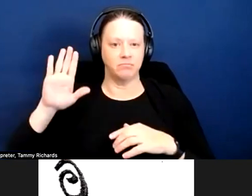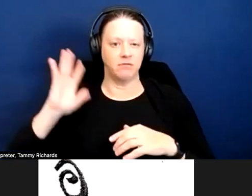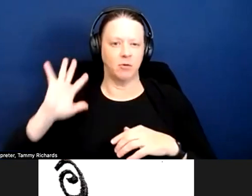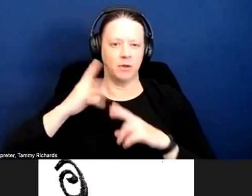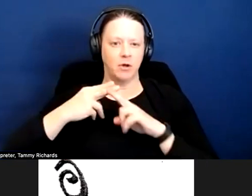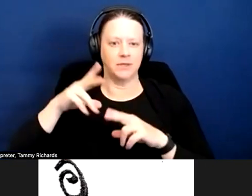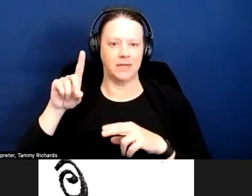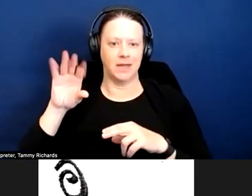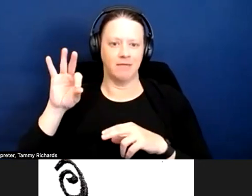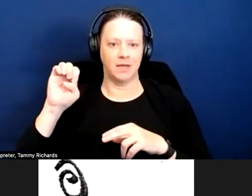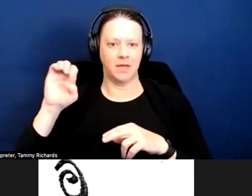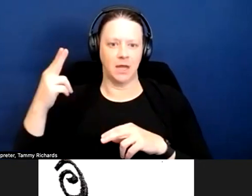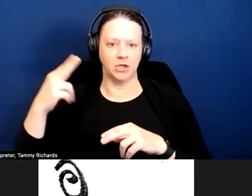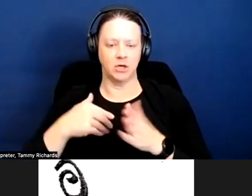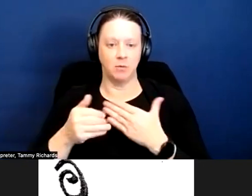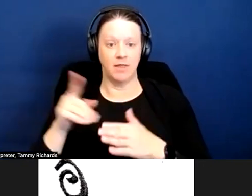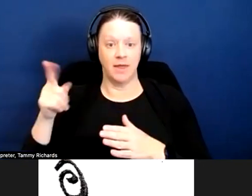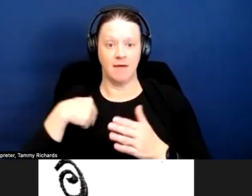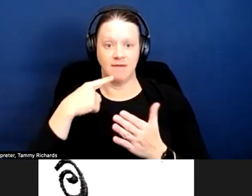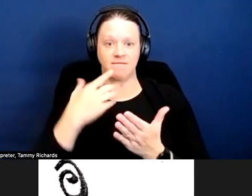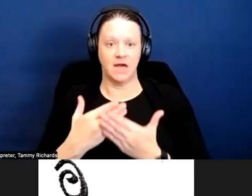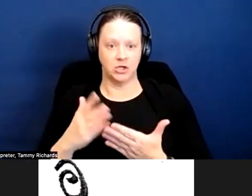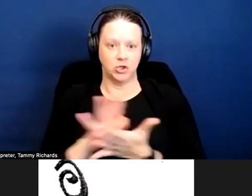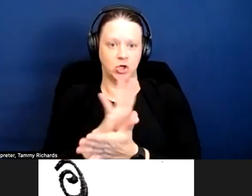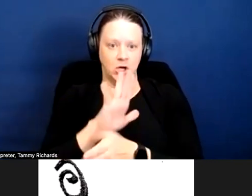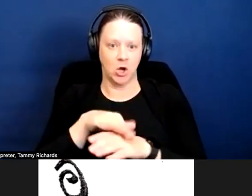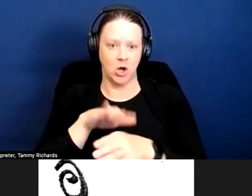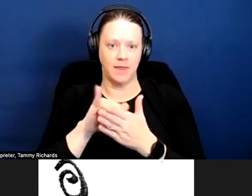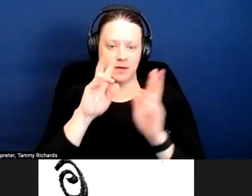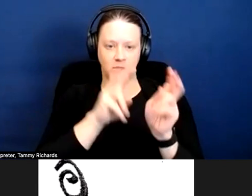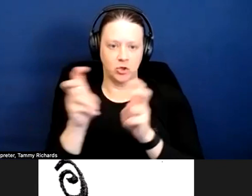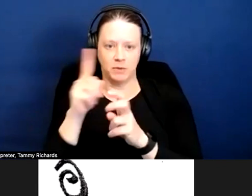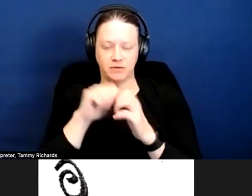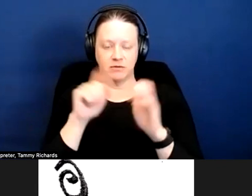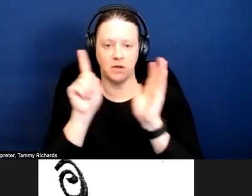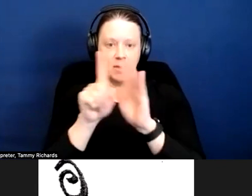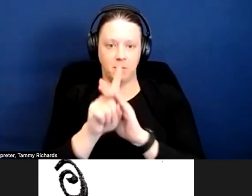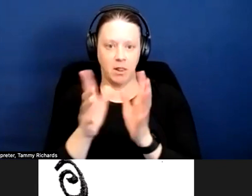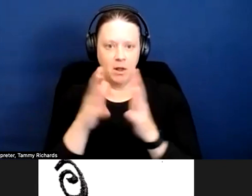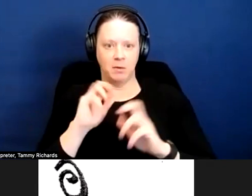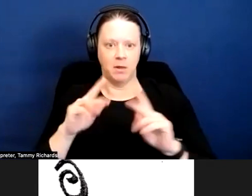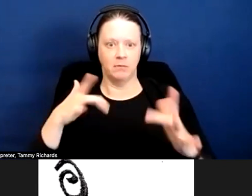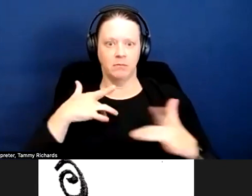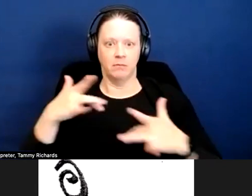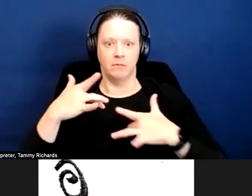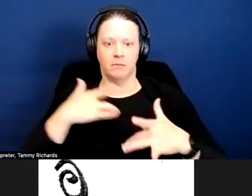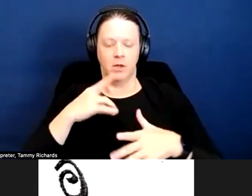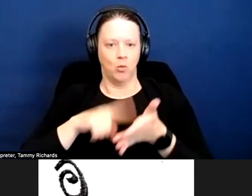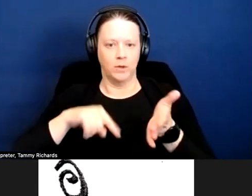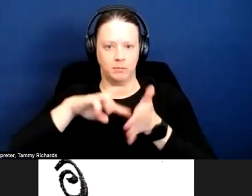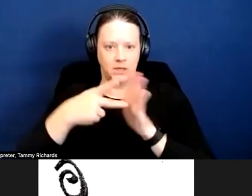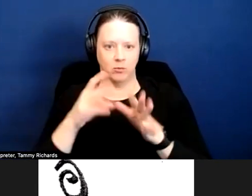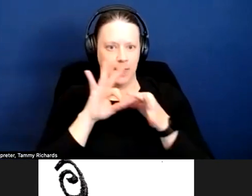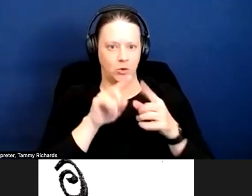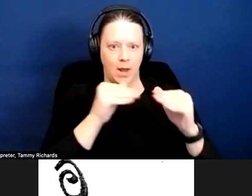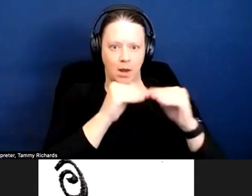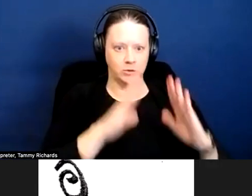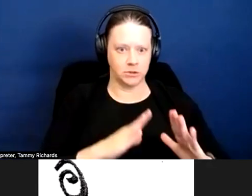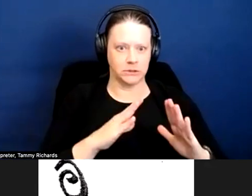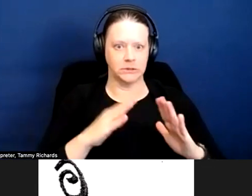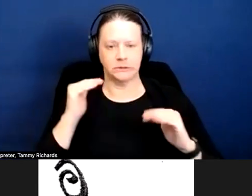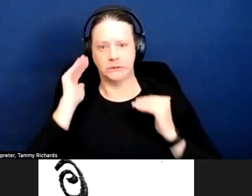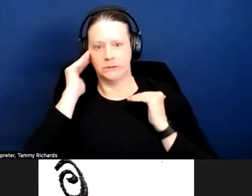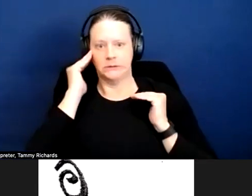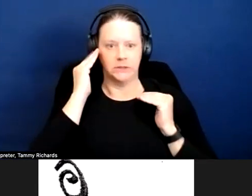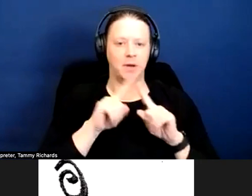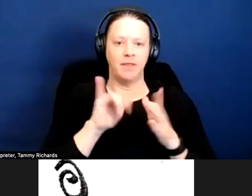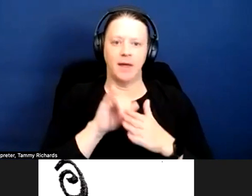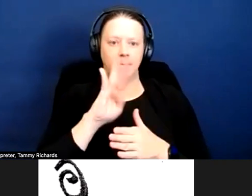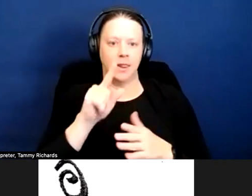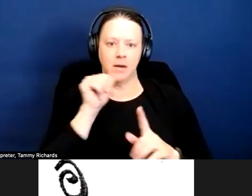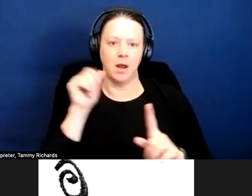at that and that bill just does apply to housing at